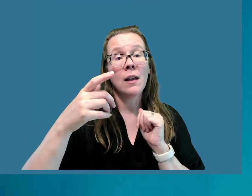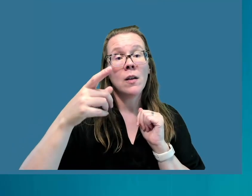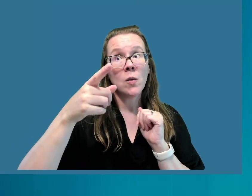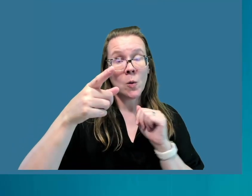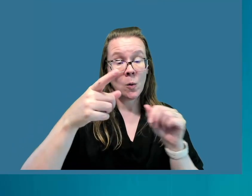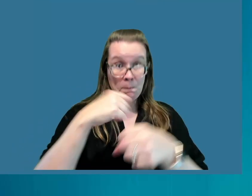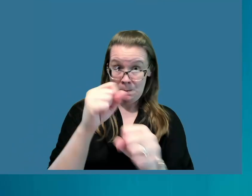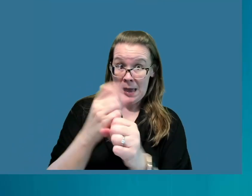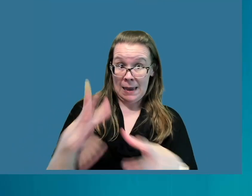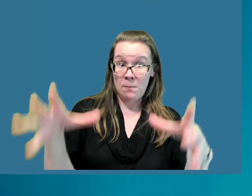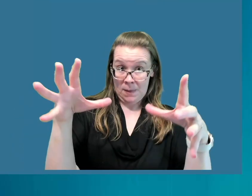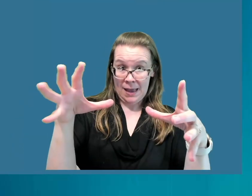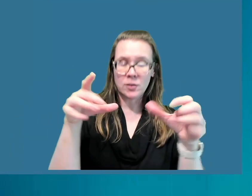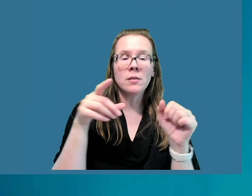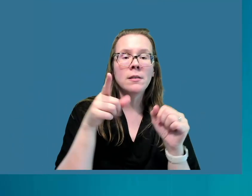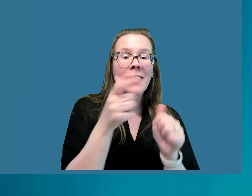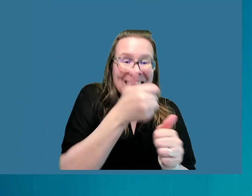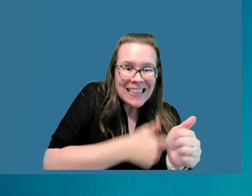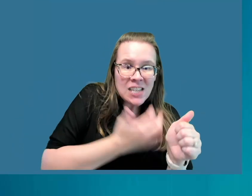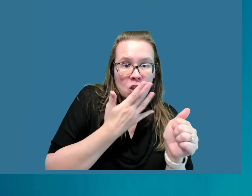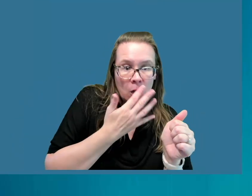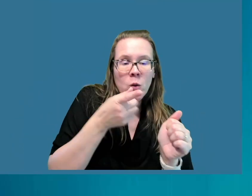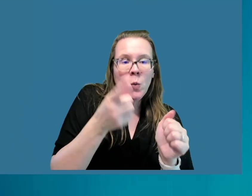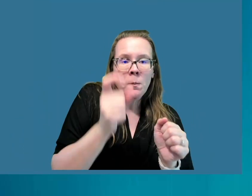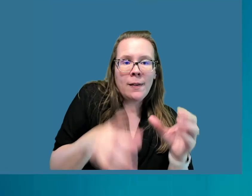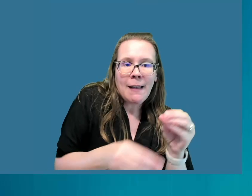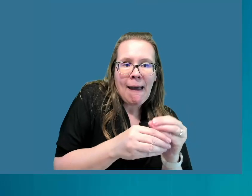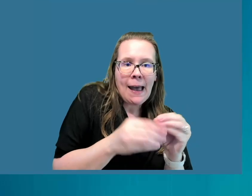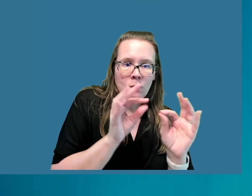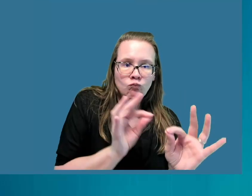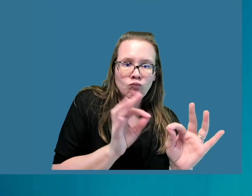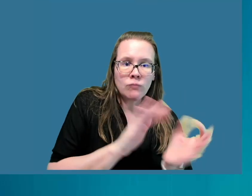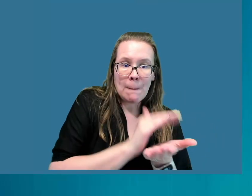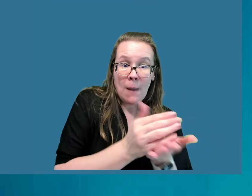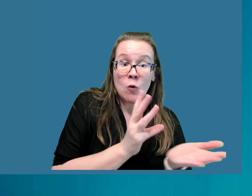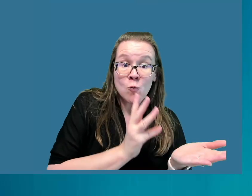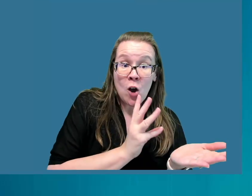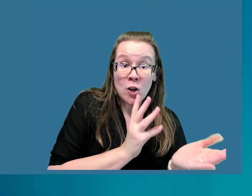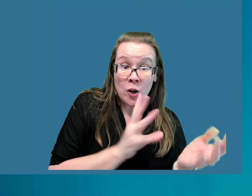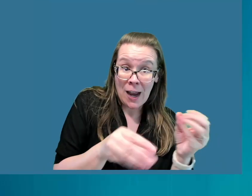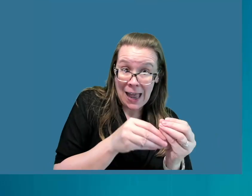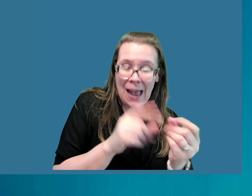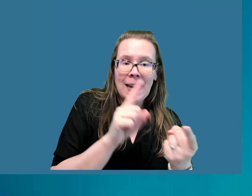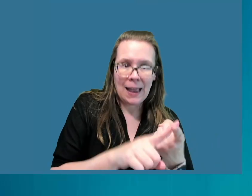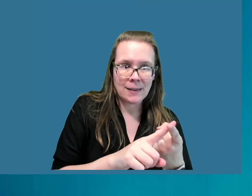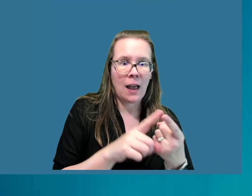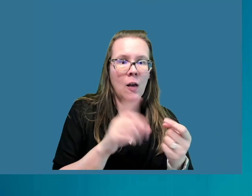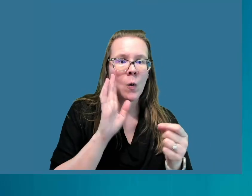royal icing consistencies... Um, you have to to take the big batch that is thicker and boil